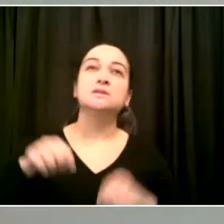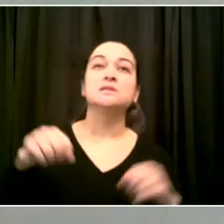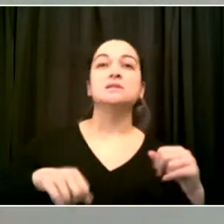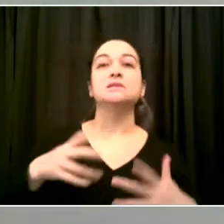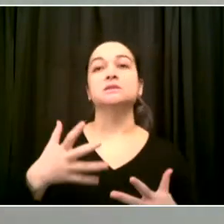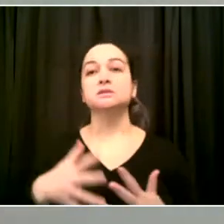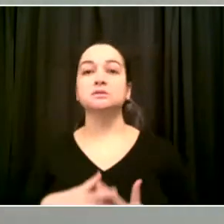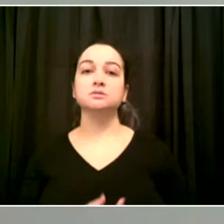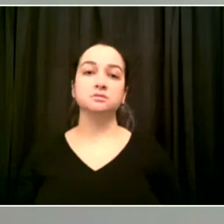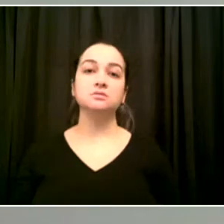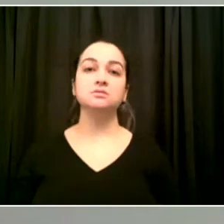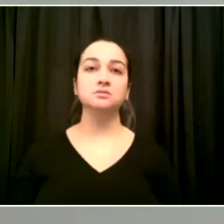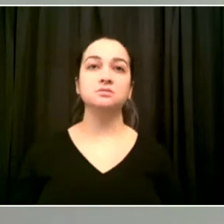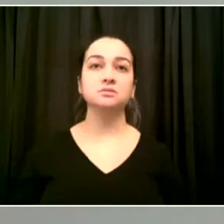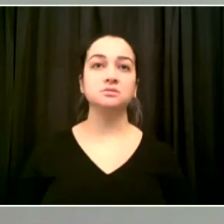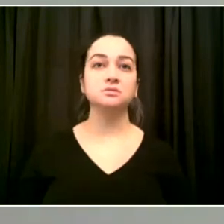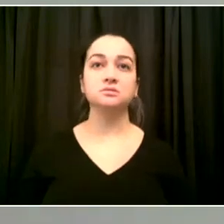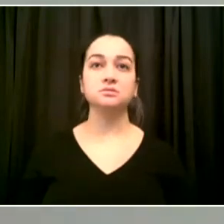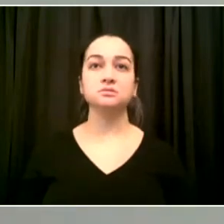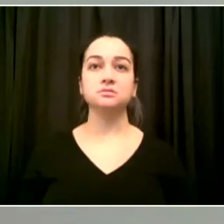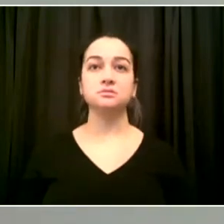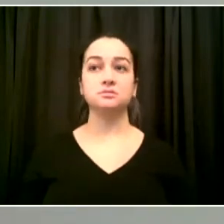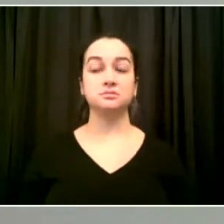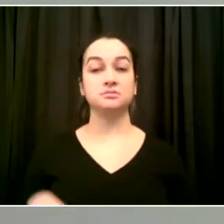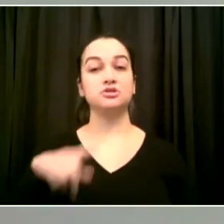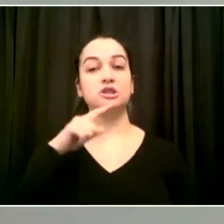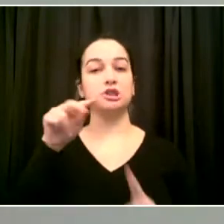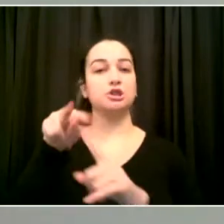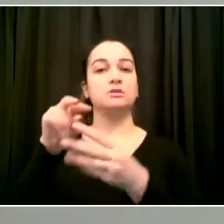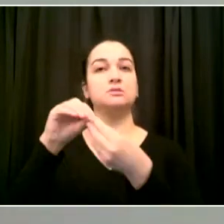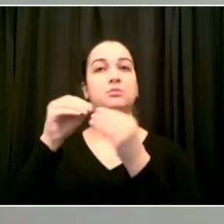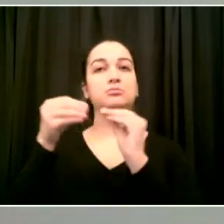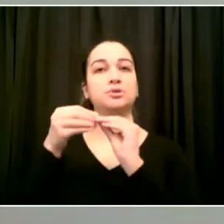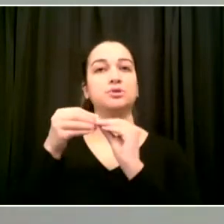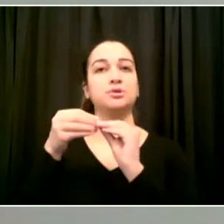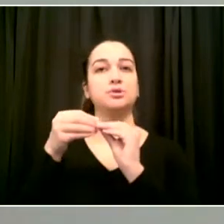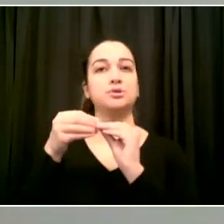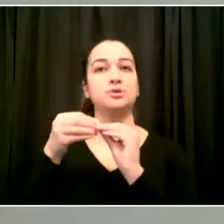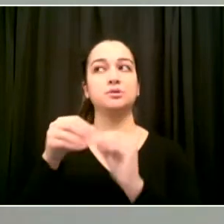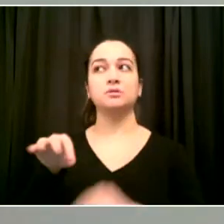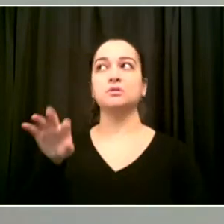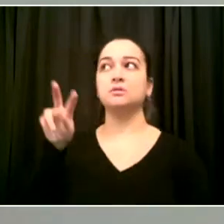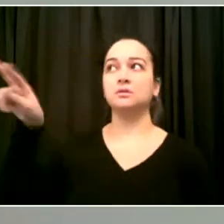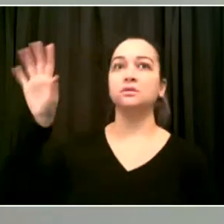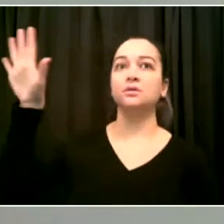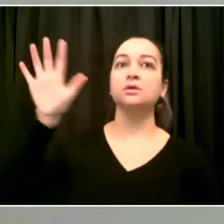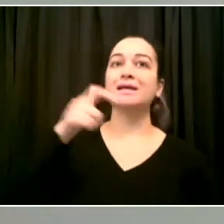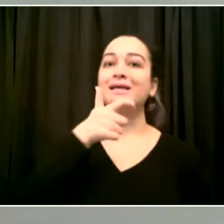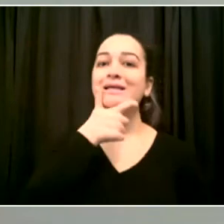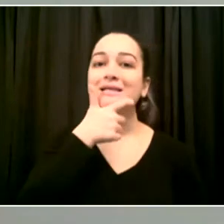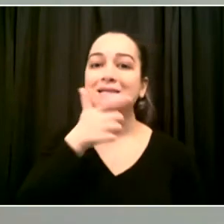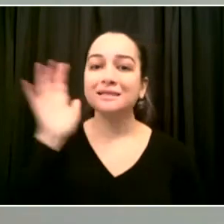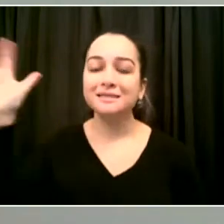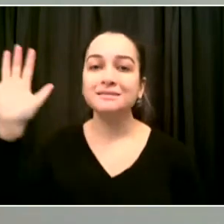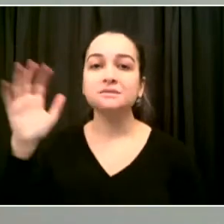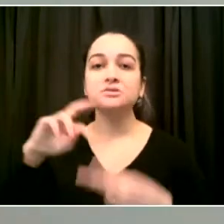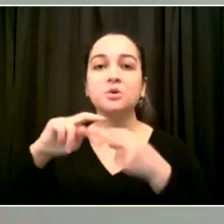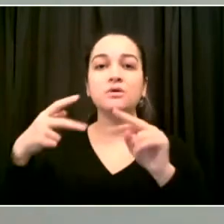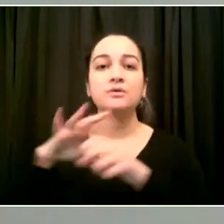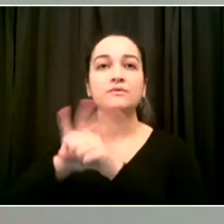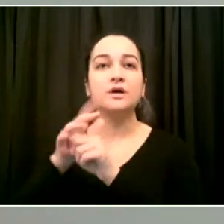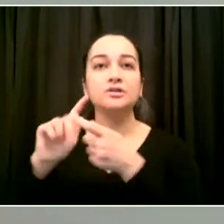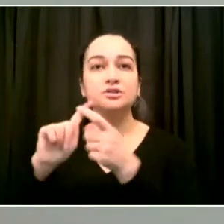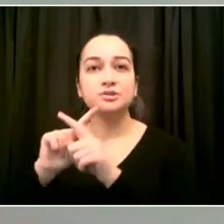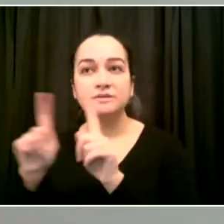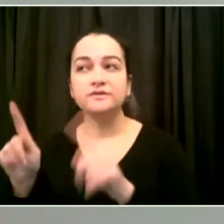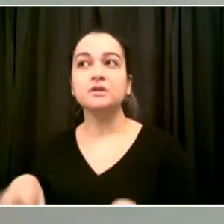DERIVED FROM